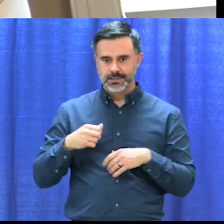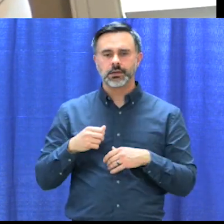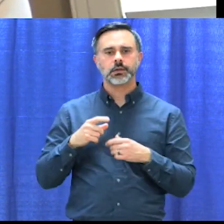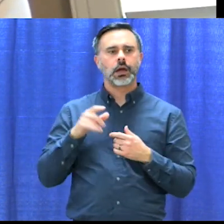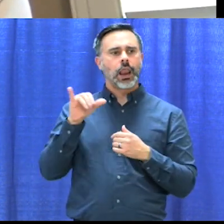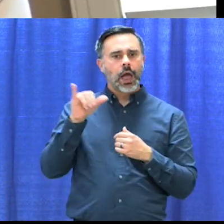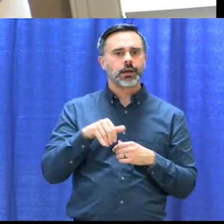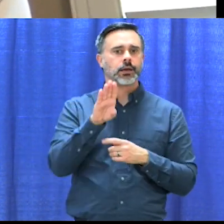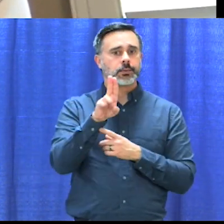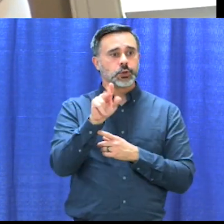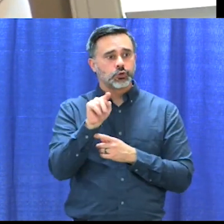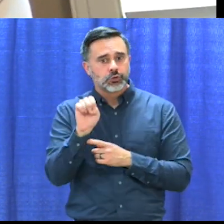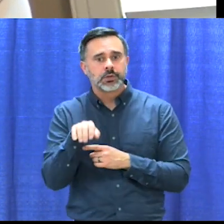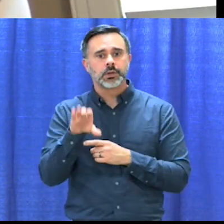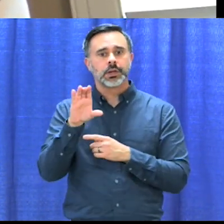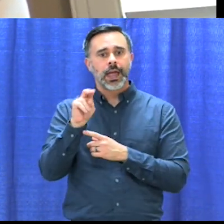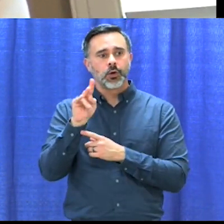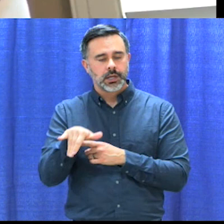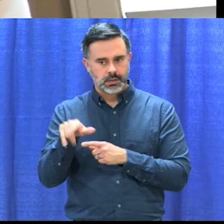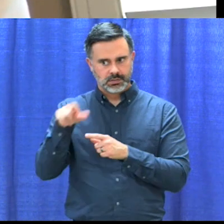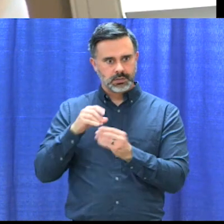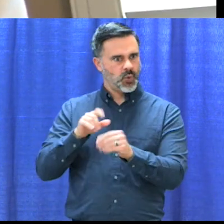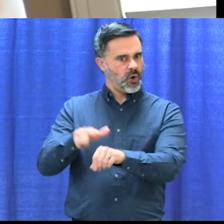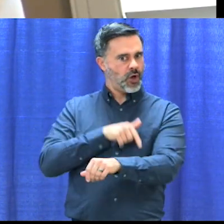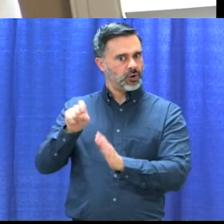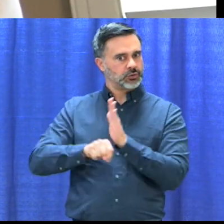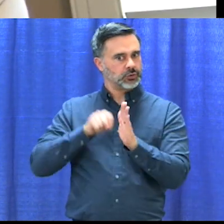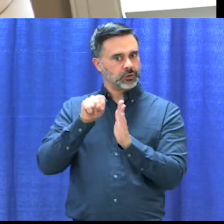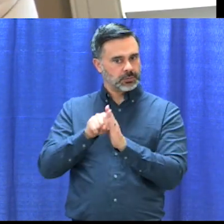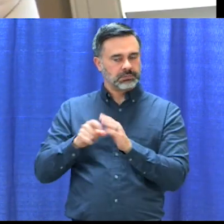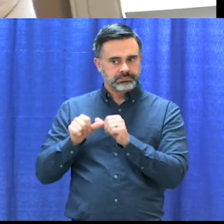a more long-term basis until more permanent solutions are made available?